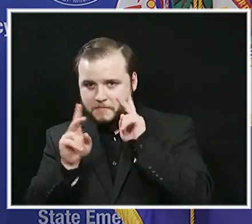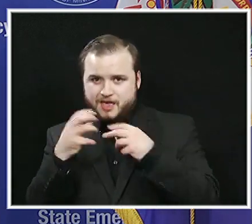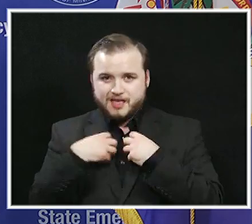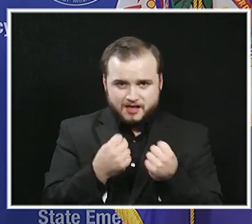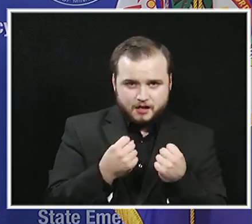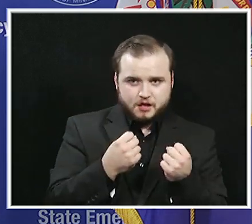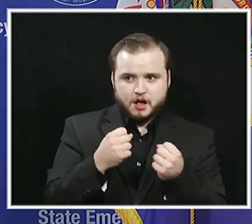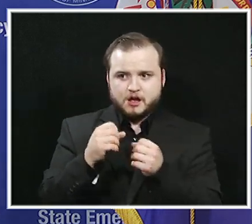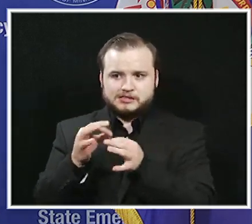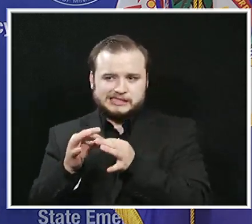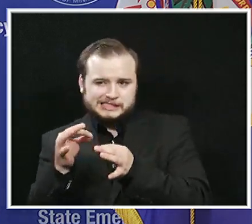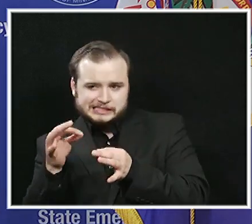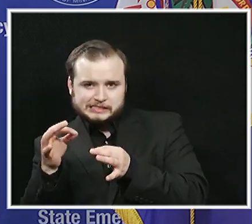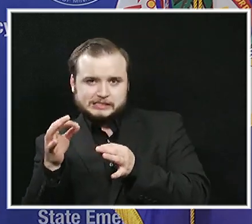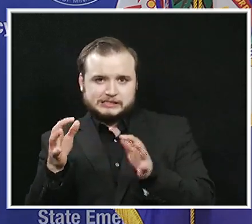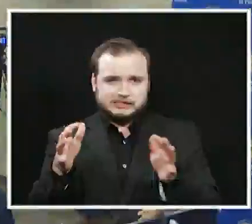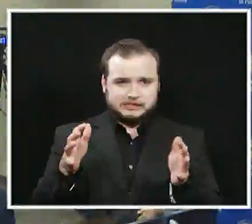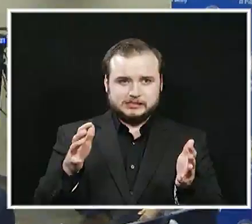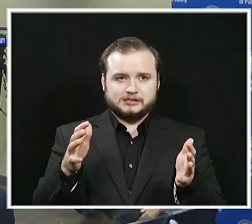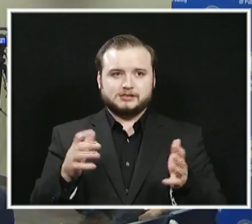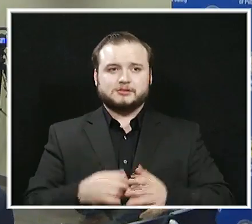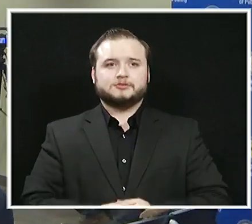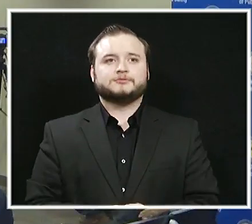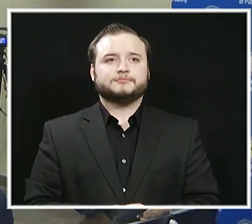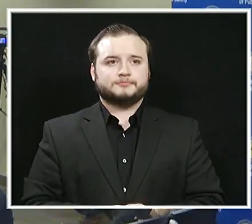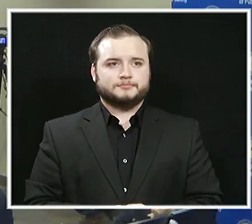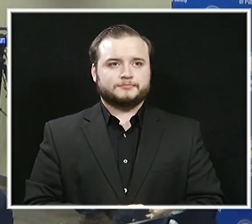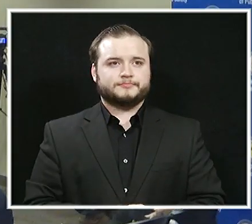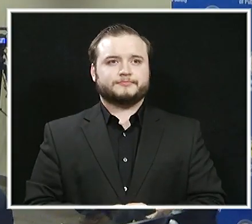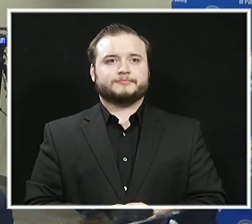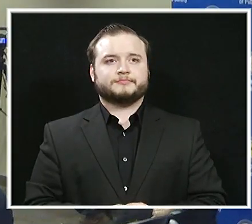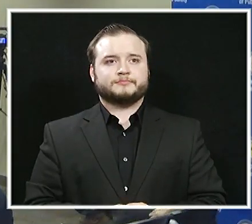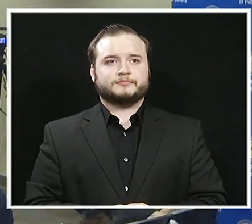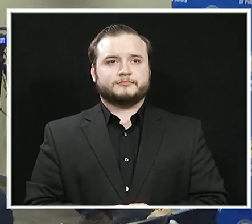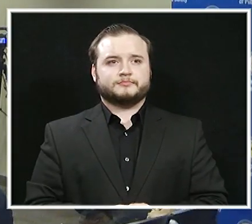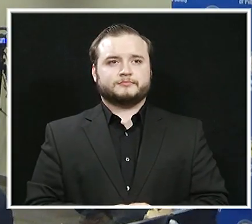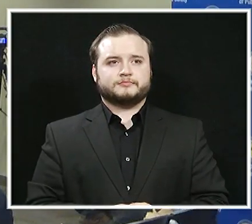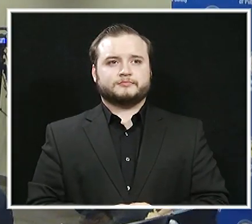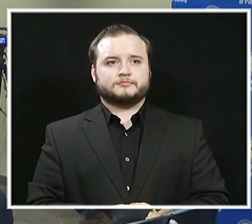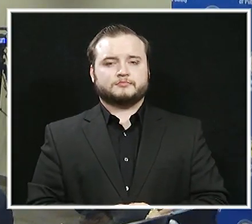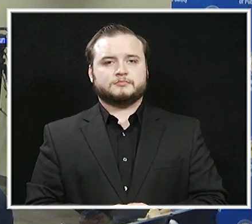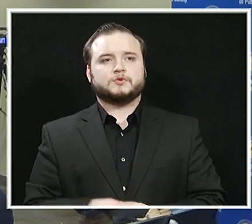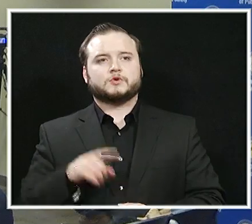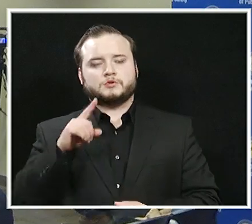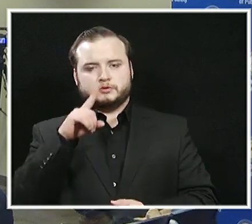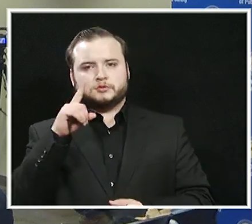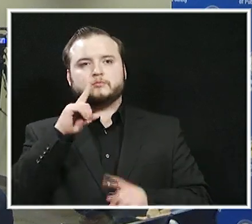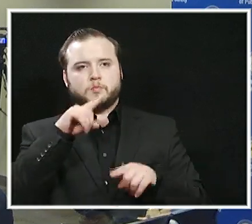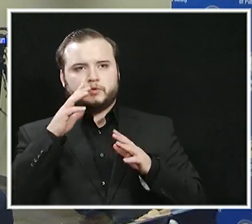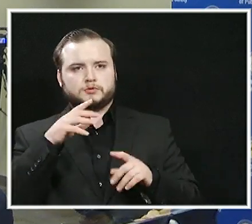between finding that place where you can isolate and find out who has it and yet moving the rest of the people back in. So that's a good point.